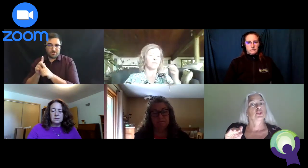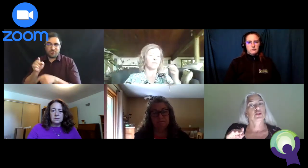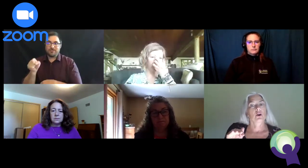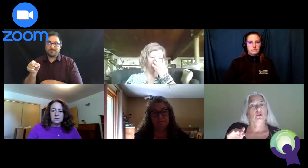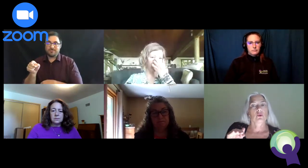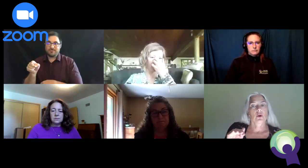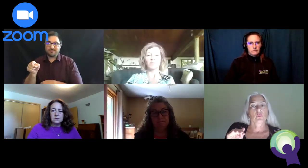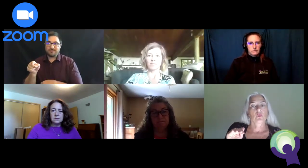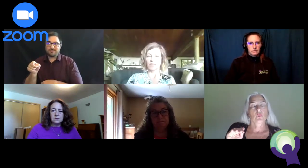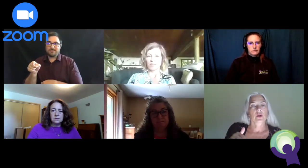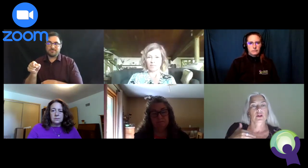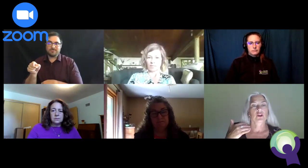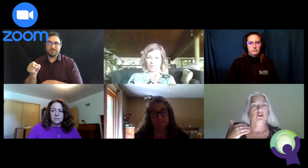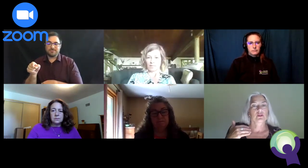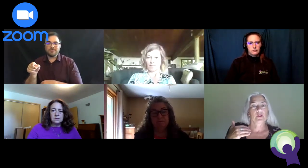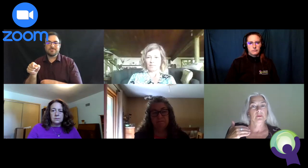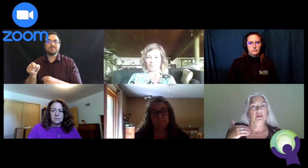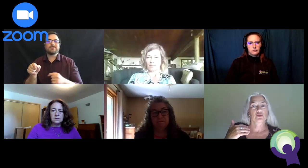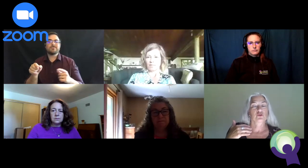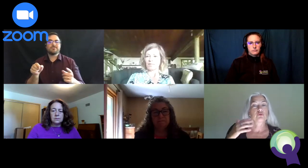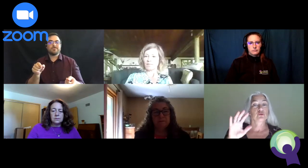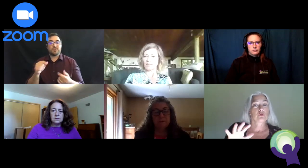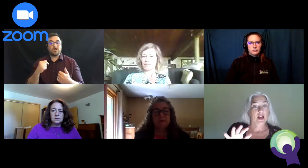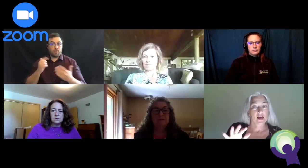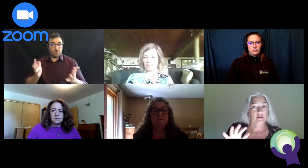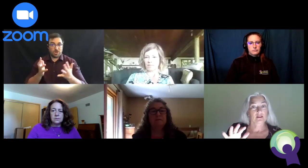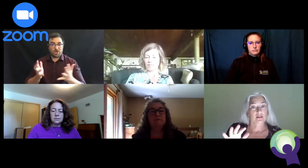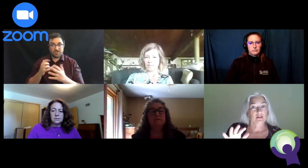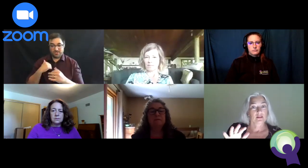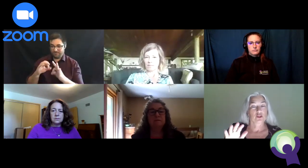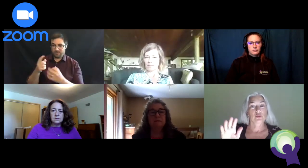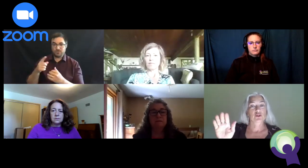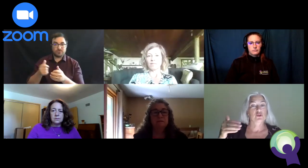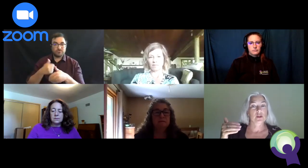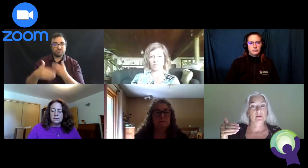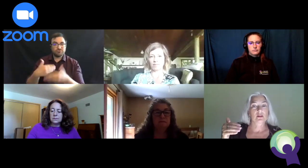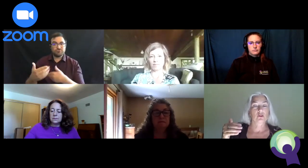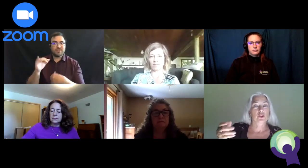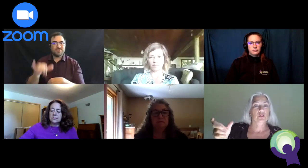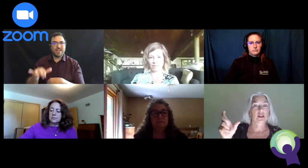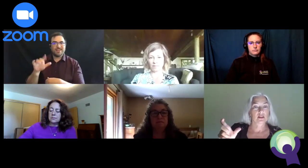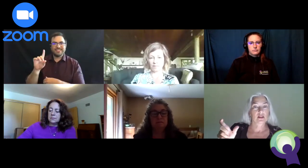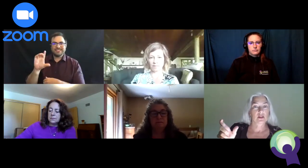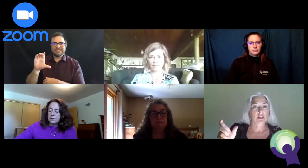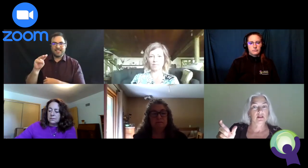So we're encouraging families to do that. You can stream it or you can get the DVDs,